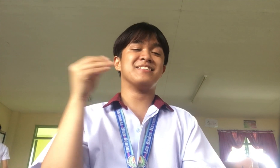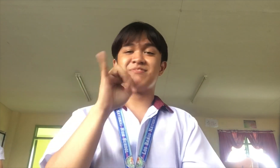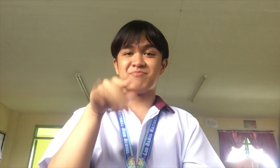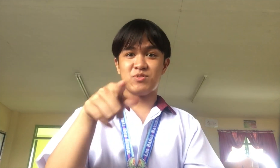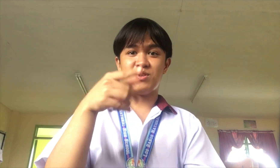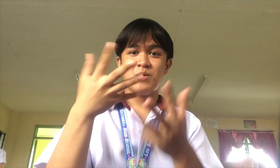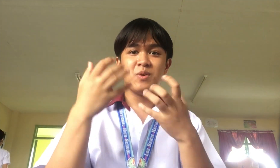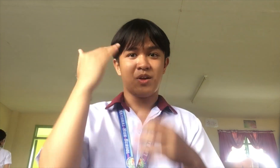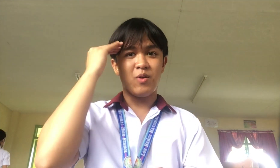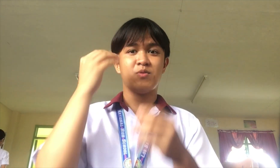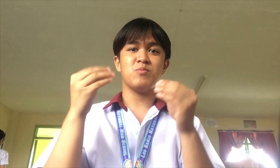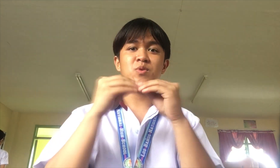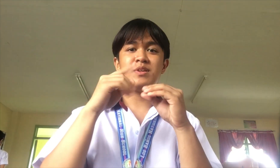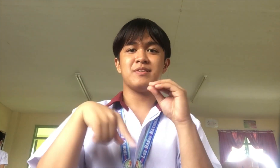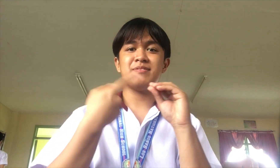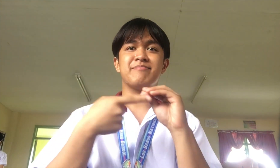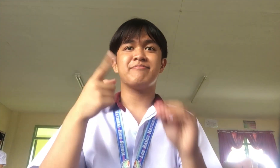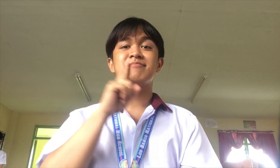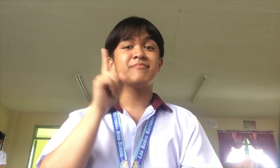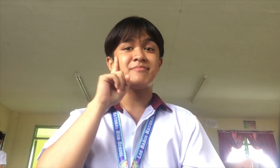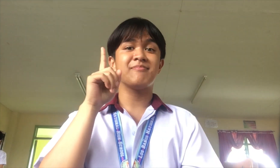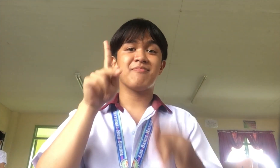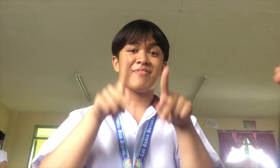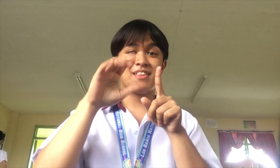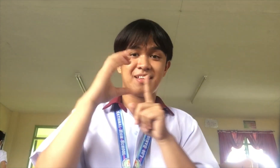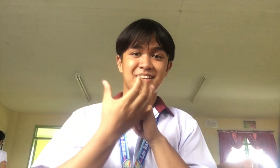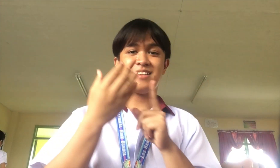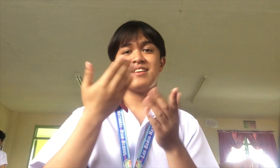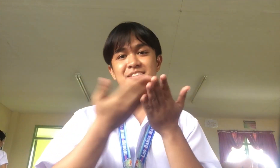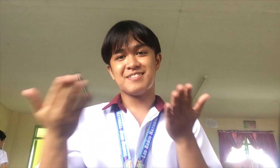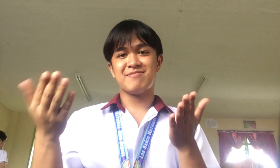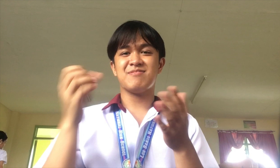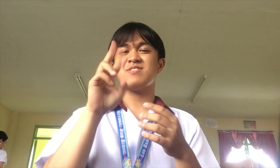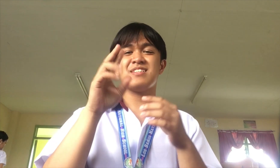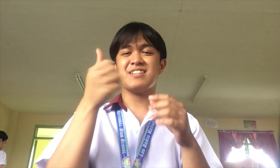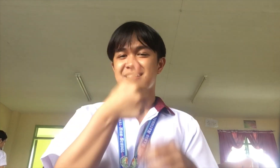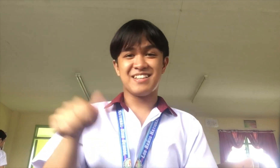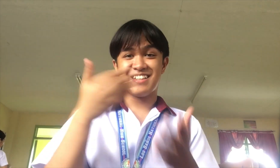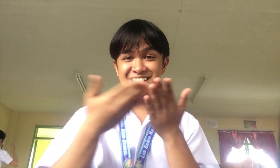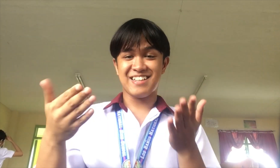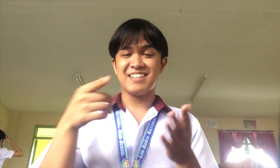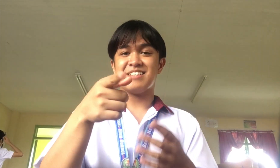and if you want to know more about deaf topics, cultures, things or anything else